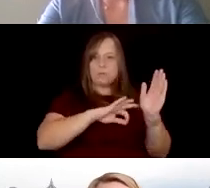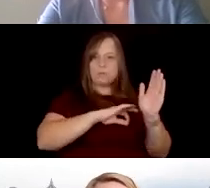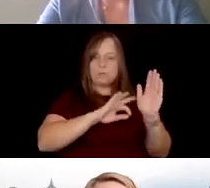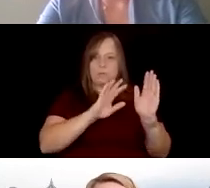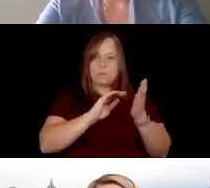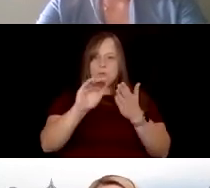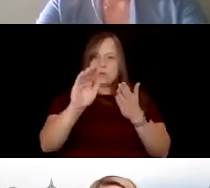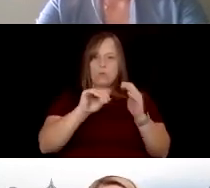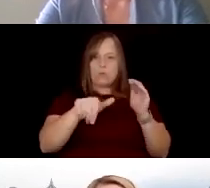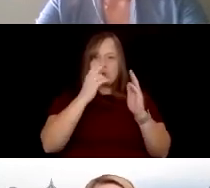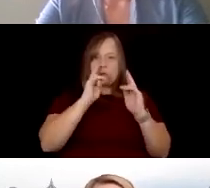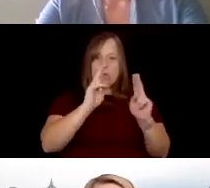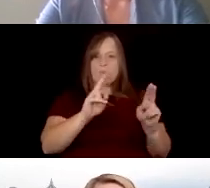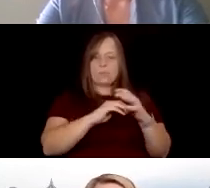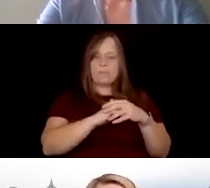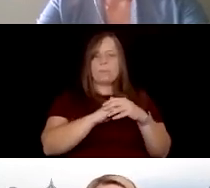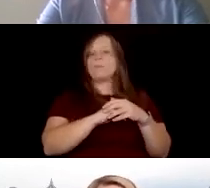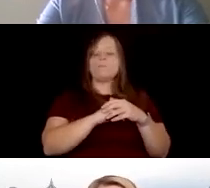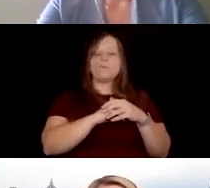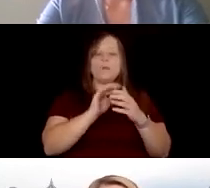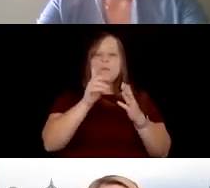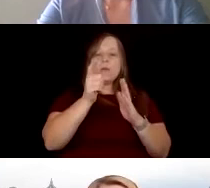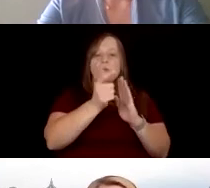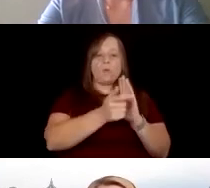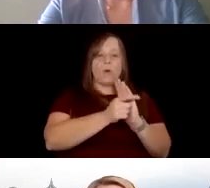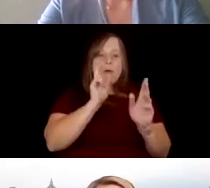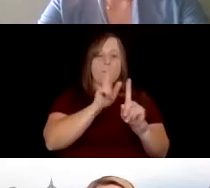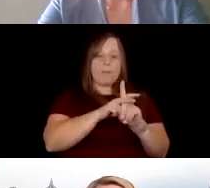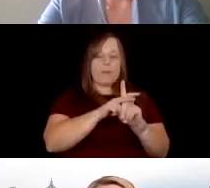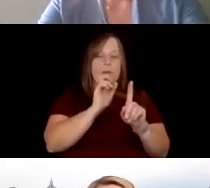other than honorably. So under this law, you can apply to have your benefits restored